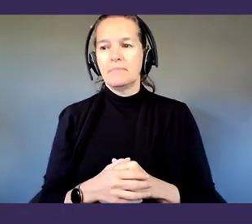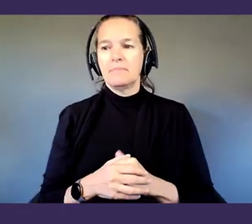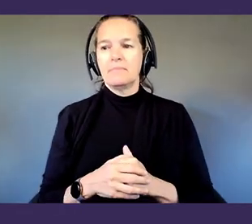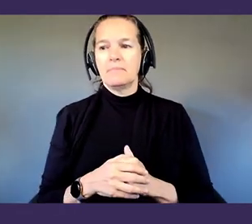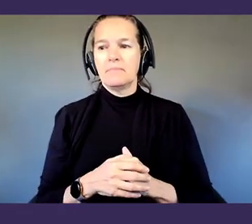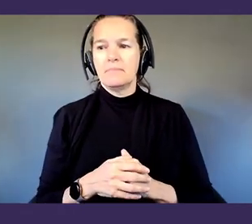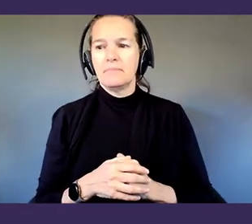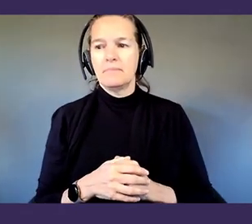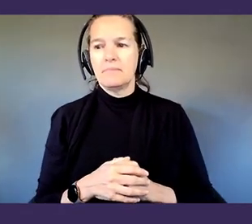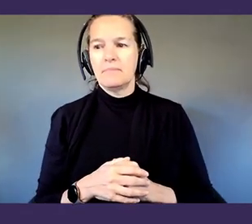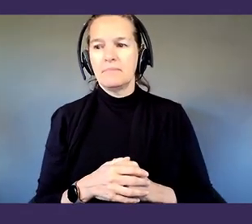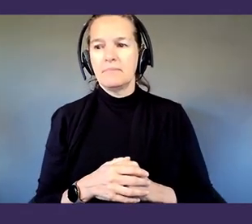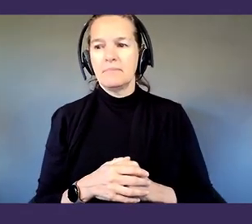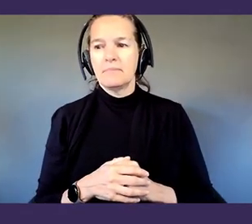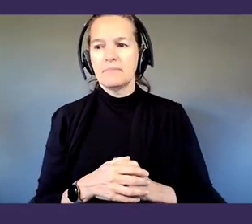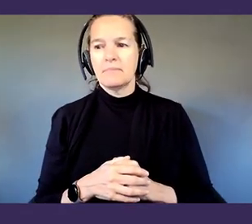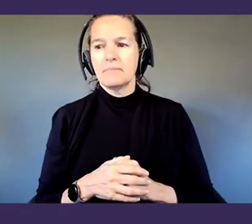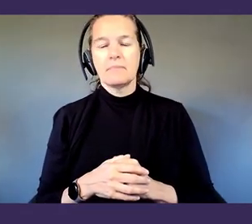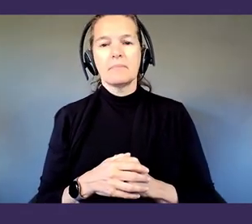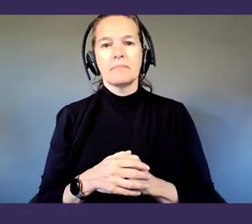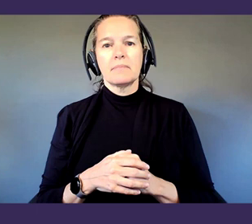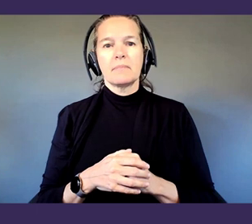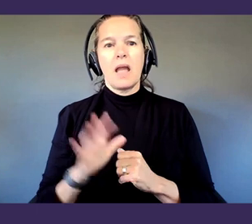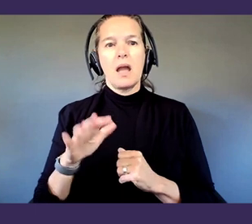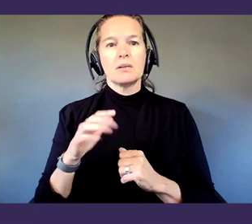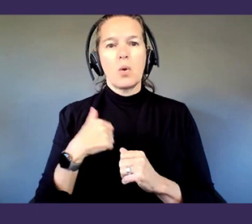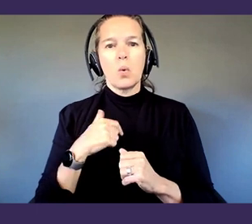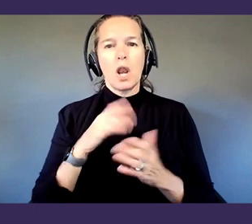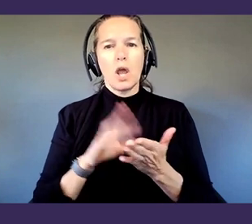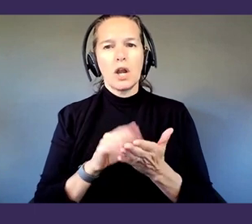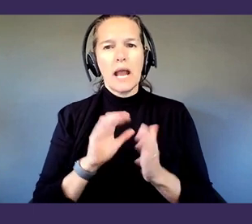just as we're learning how to present choices to Karla,